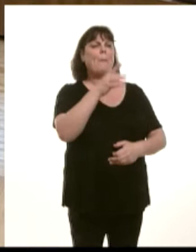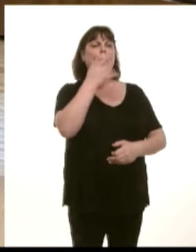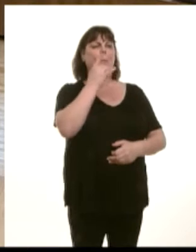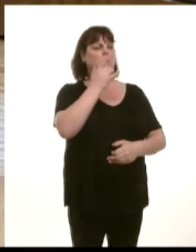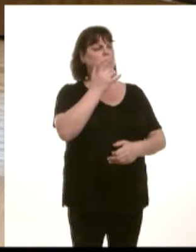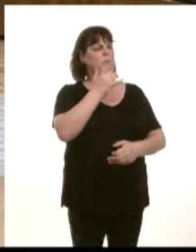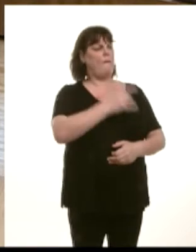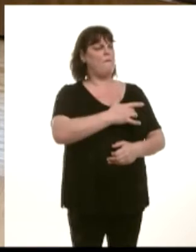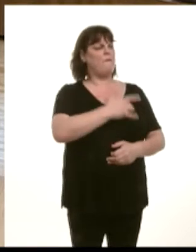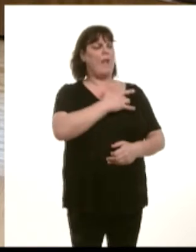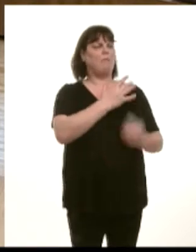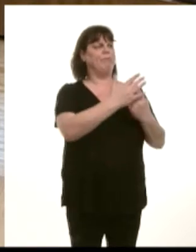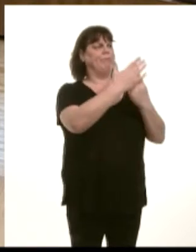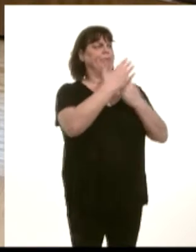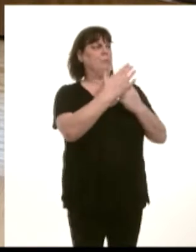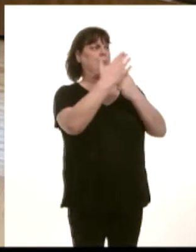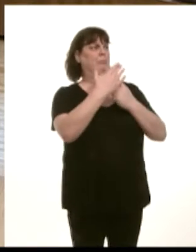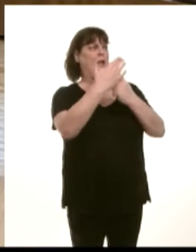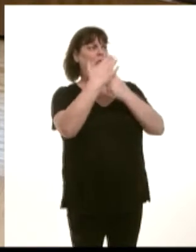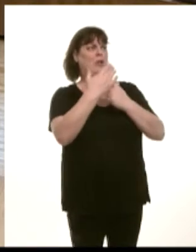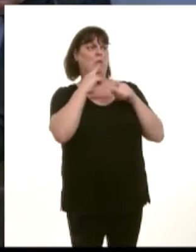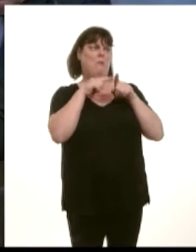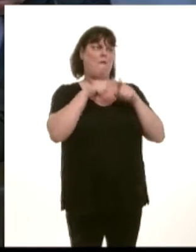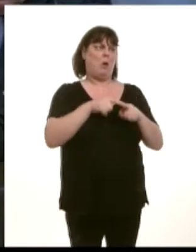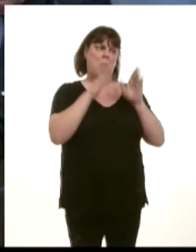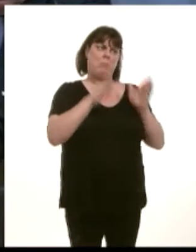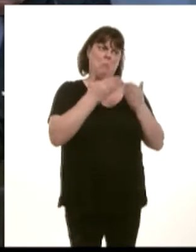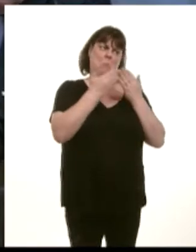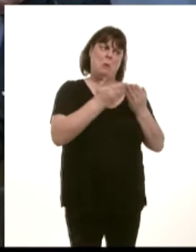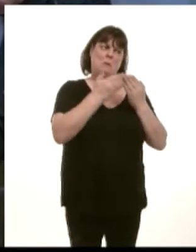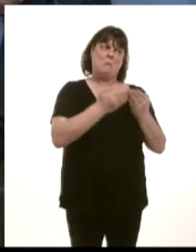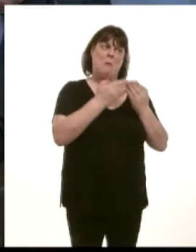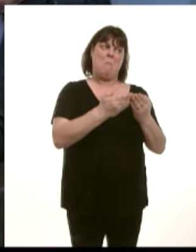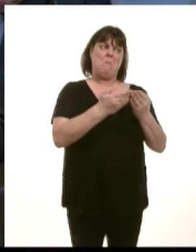who feel under pressure about radicalisation is the line of communication.